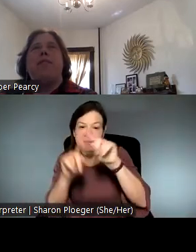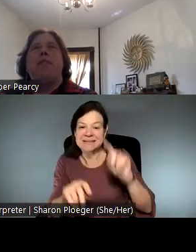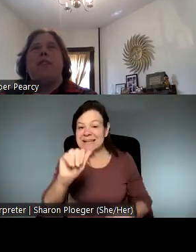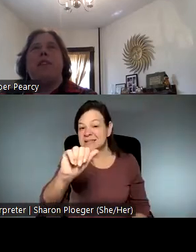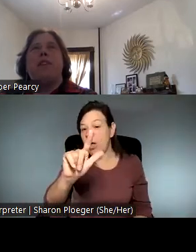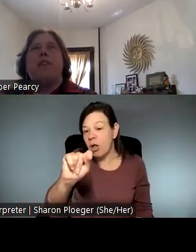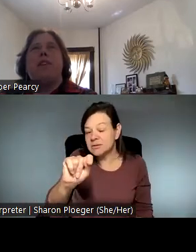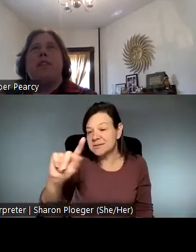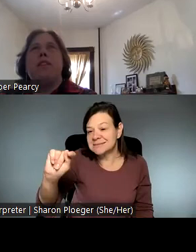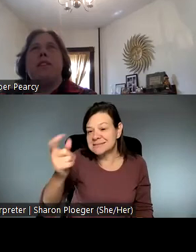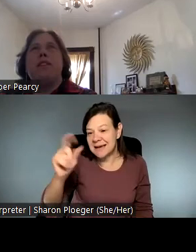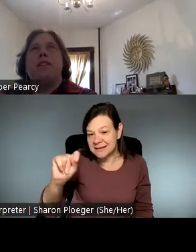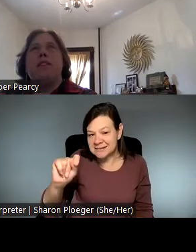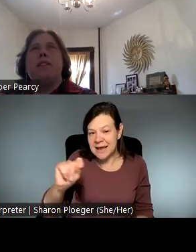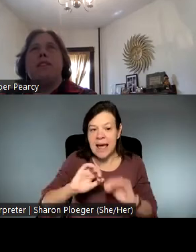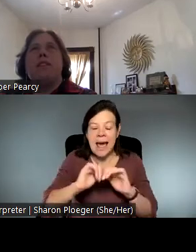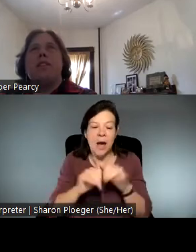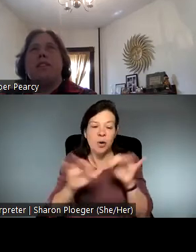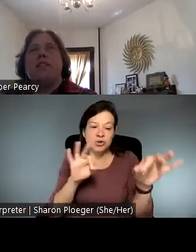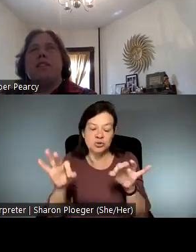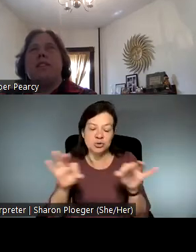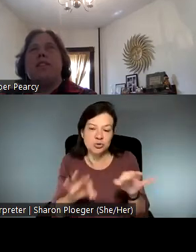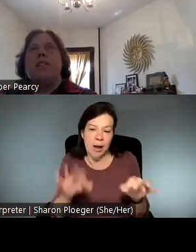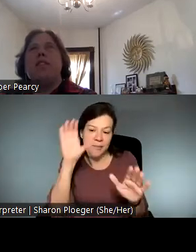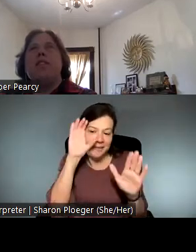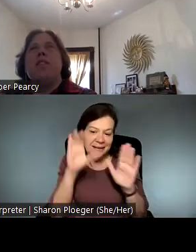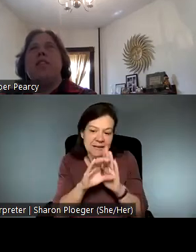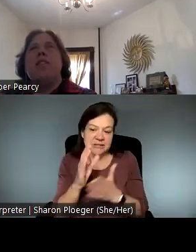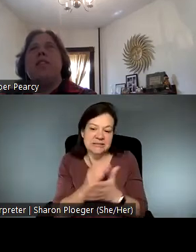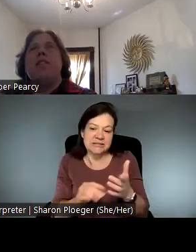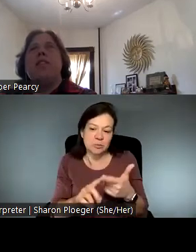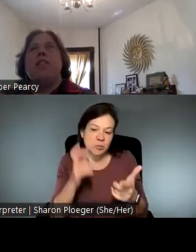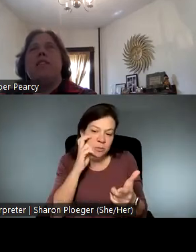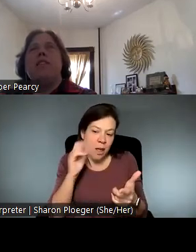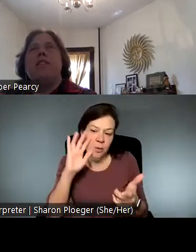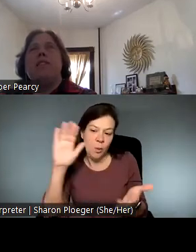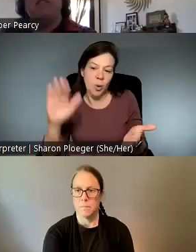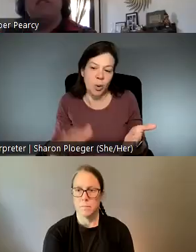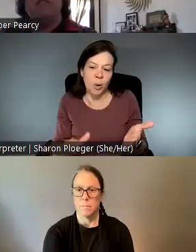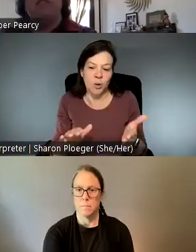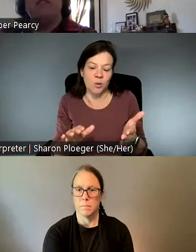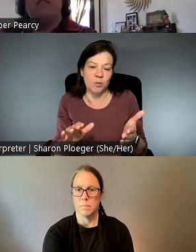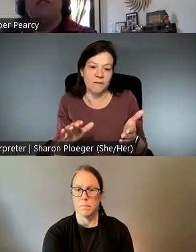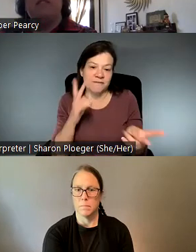How would you describe this object and its context to someone who's blind or low vision? And then it offers a couple suggestions,